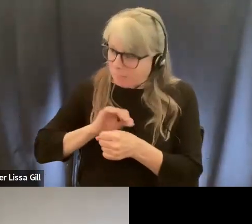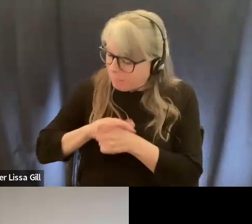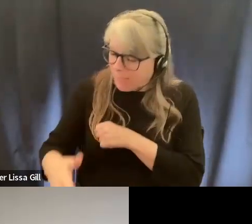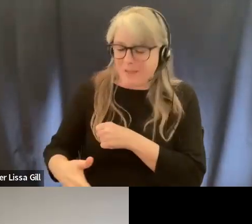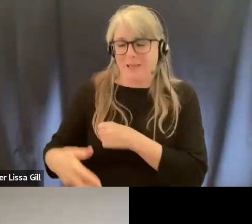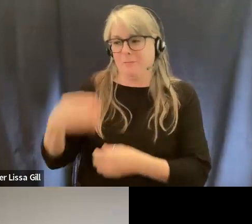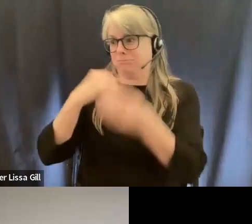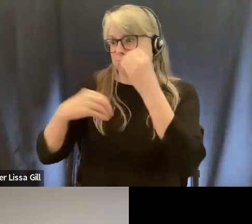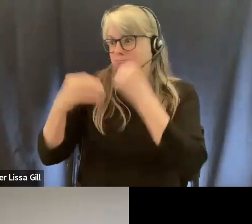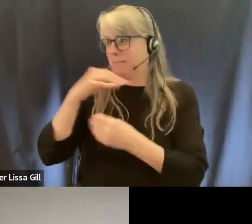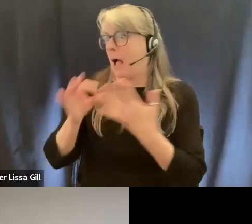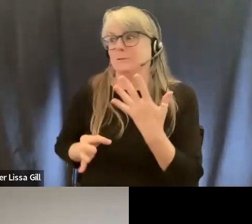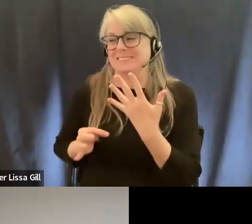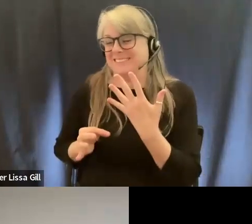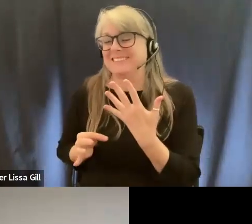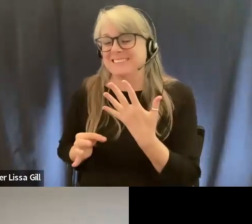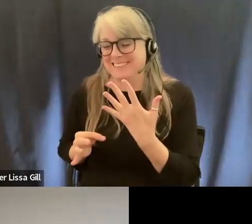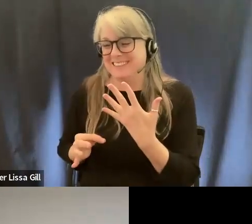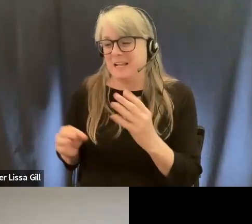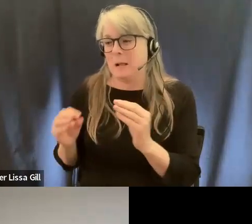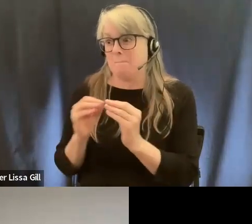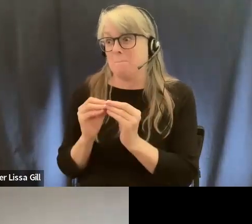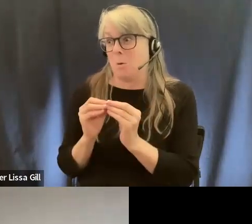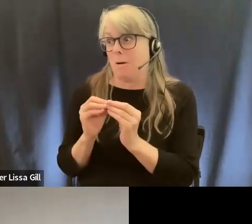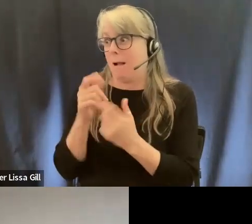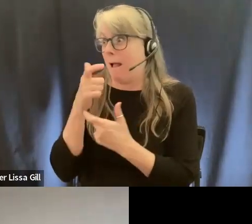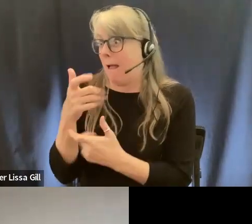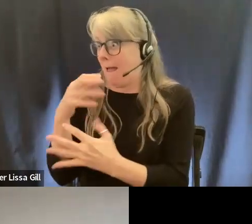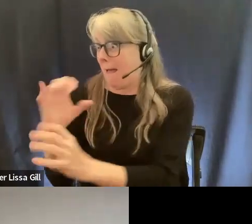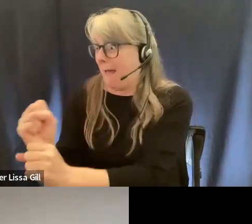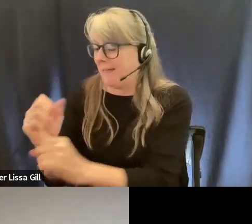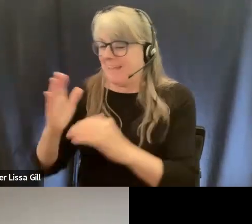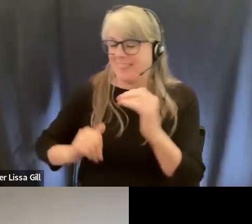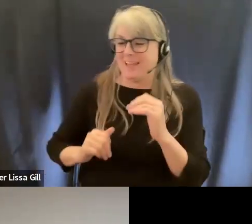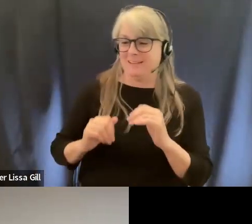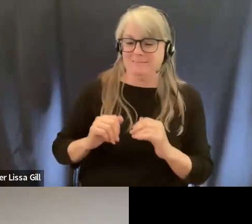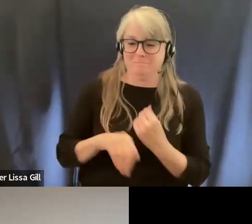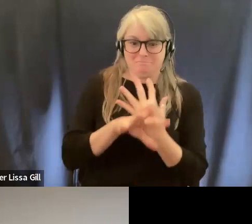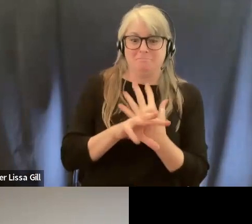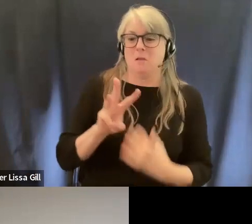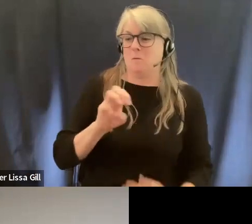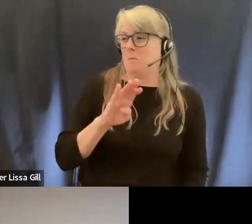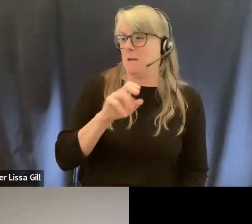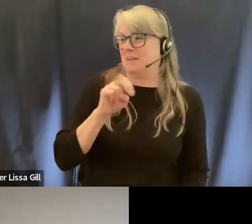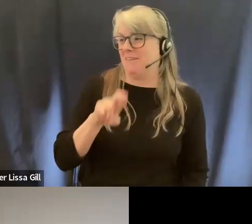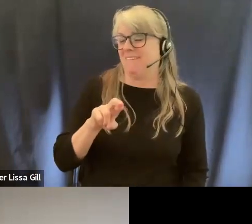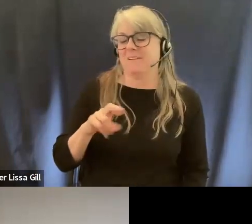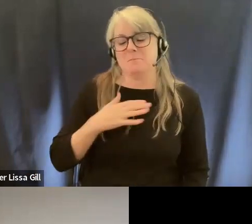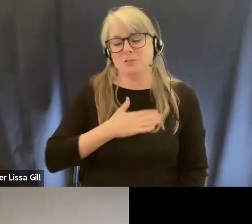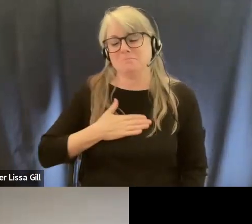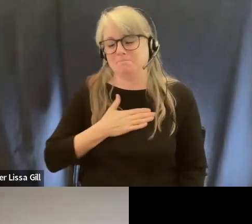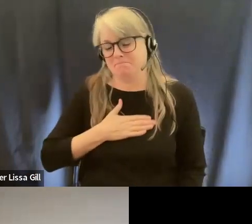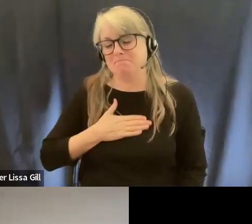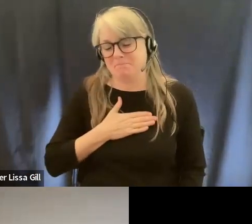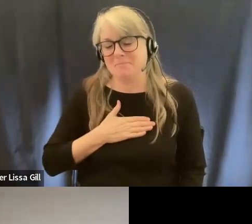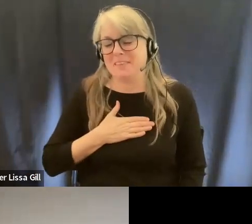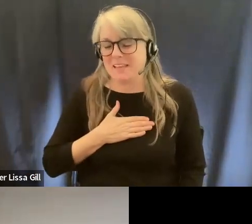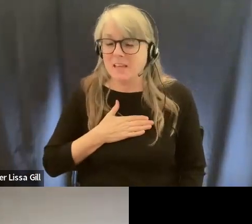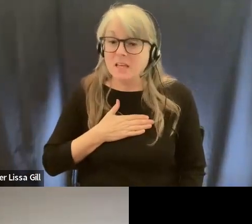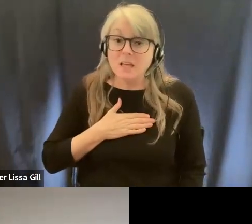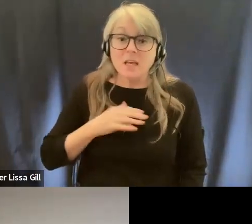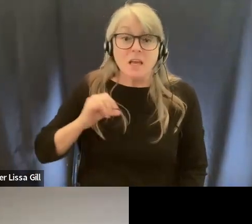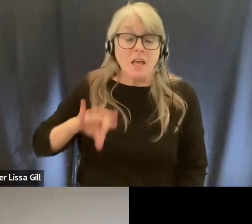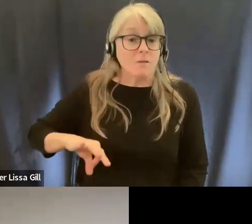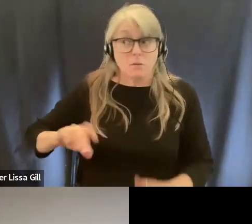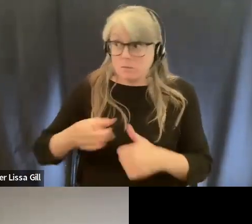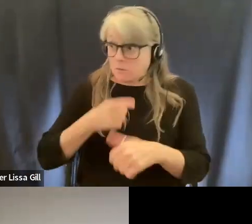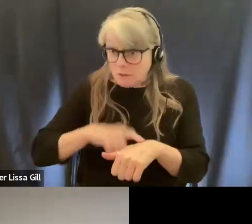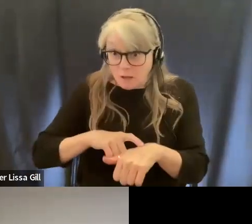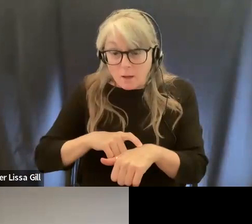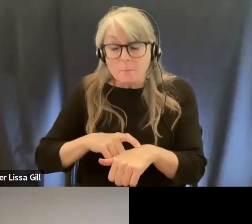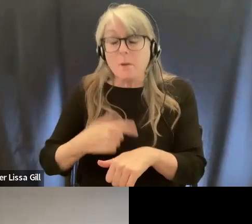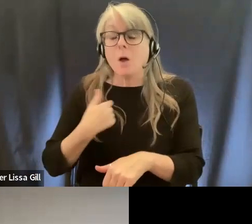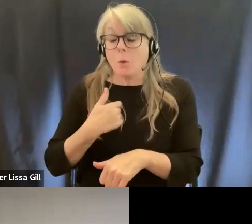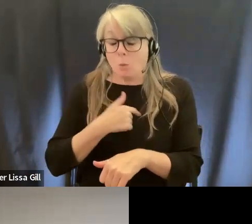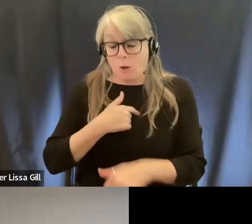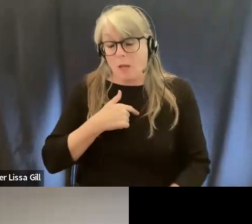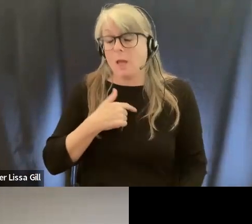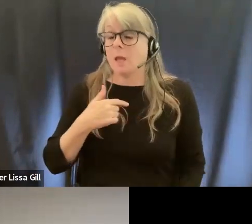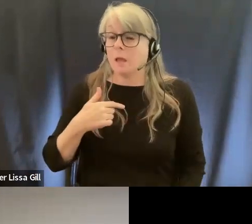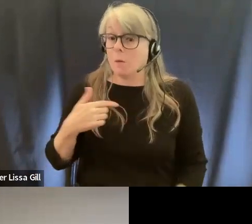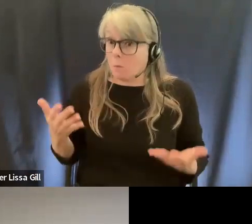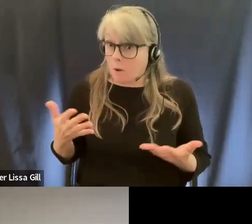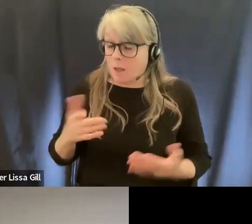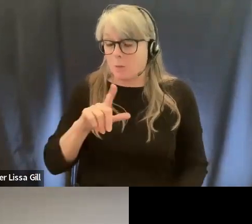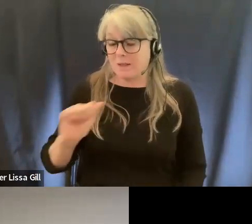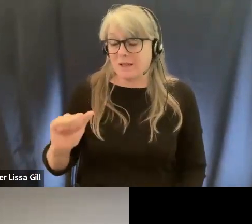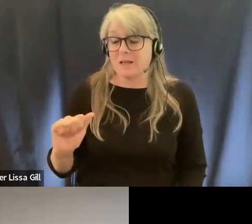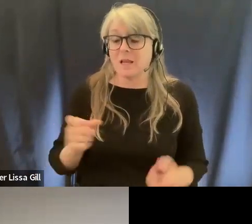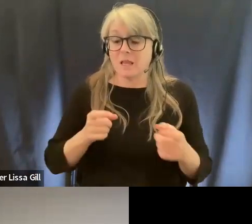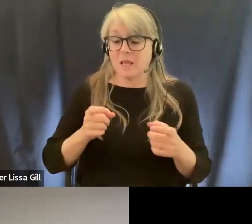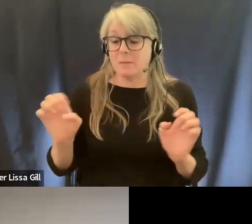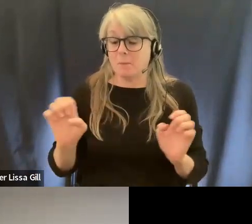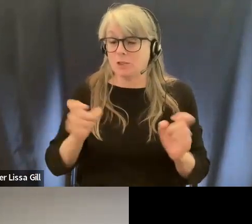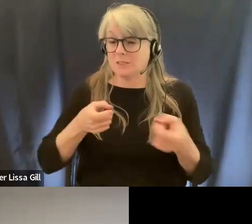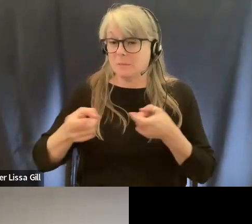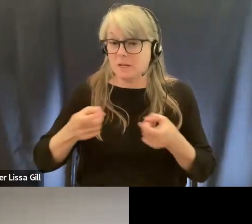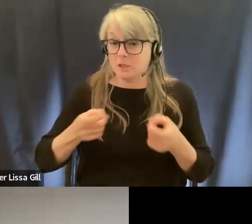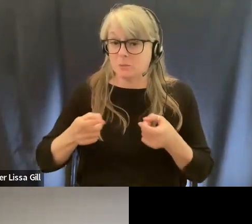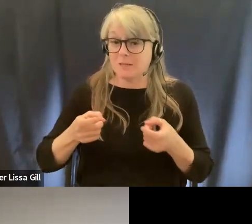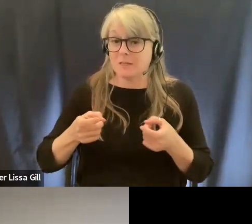That are probably more appealing. Than a webinar. So we truly appreciate that. For those who haven't joined before, we are the Louisiana Emergency Management, Aging and Disability Coalition.